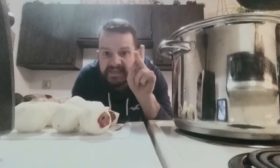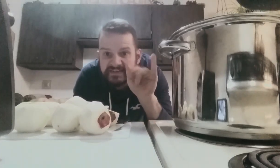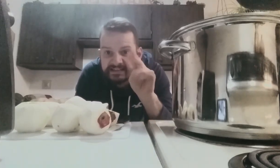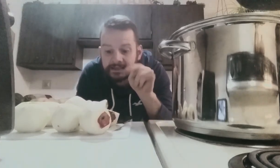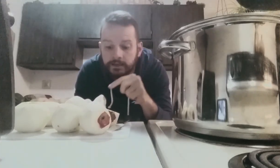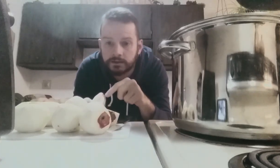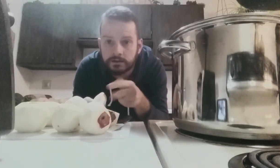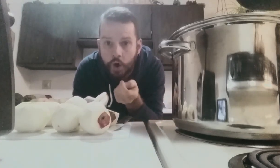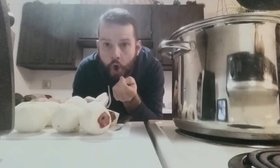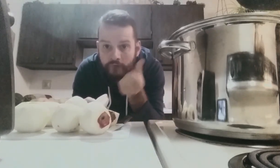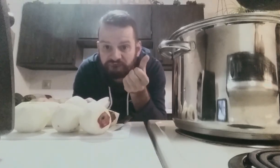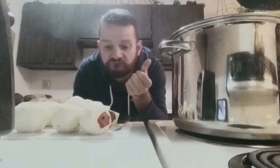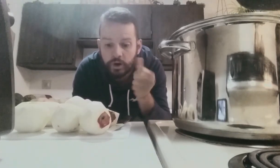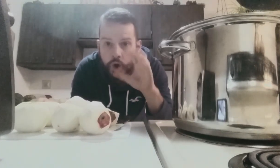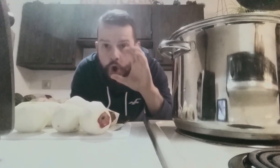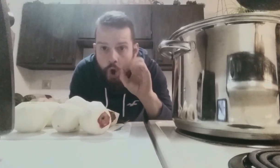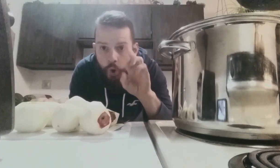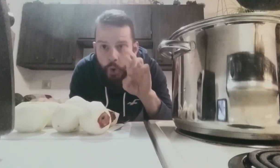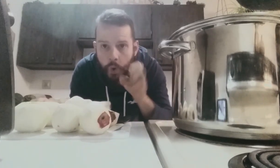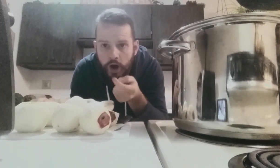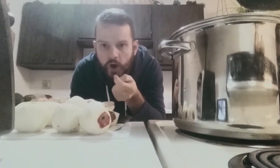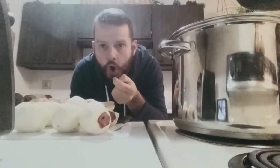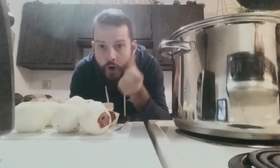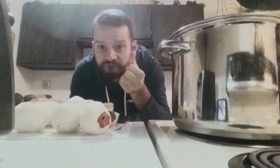Take the leftover skin and the cores off.